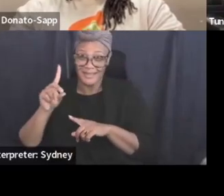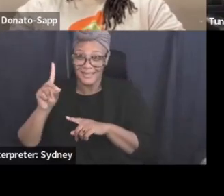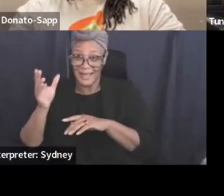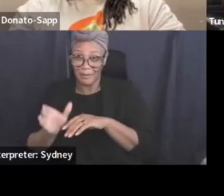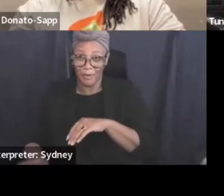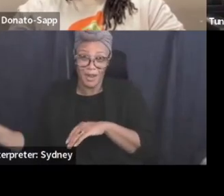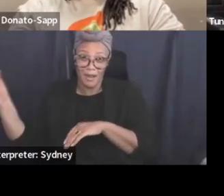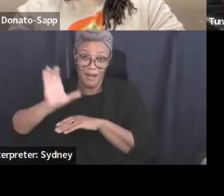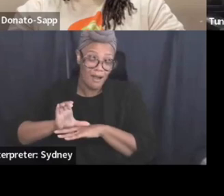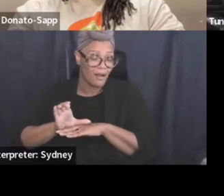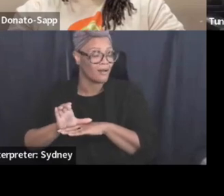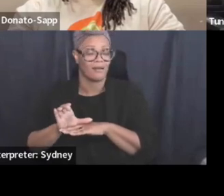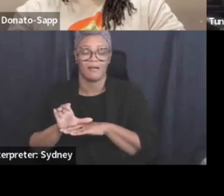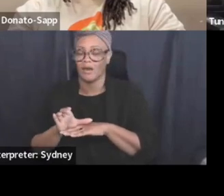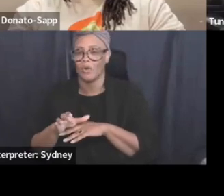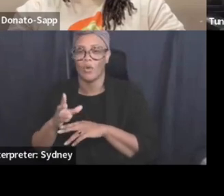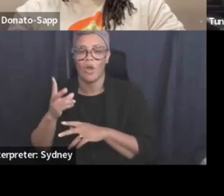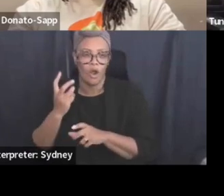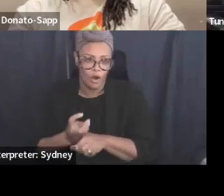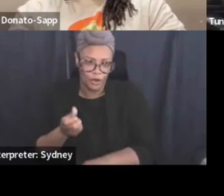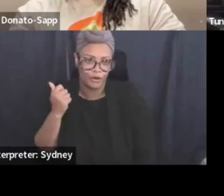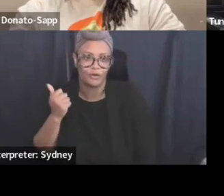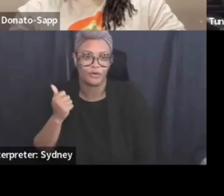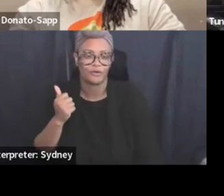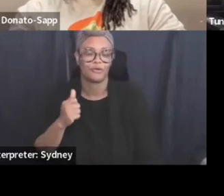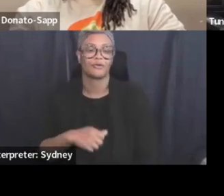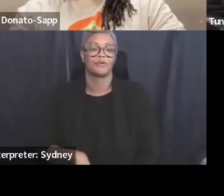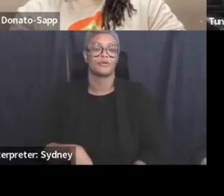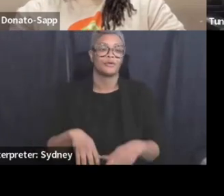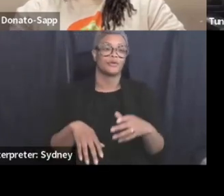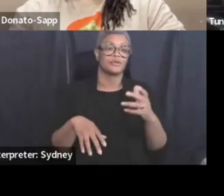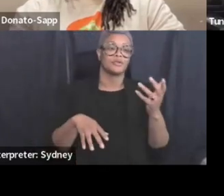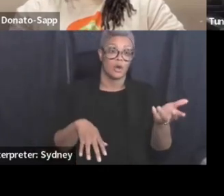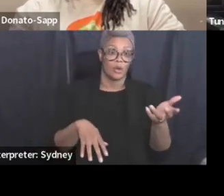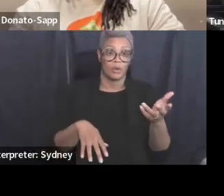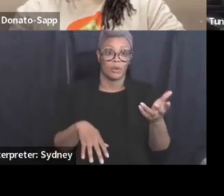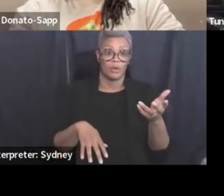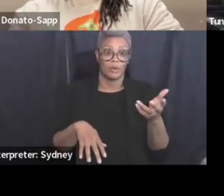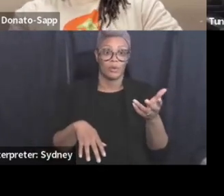from doing the work. Um to um some of the early panelists, you have to be in community with black